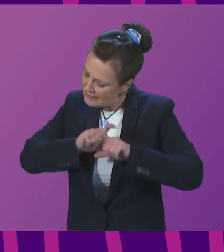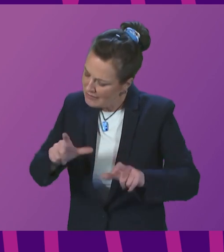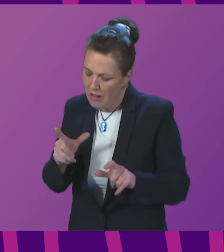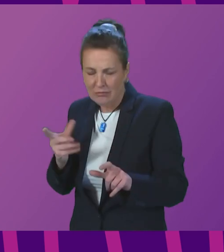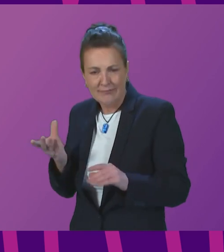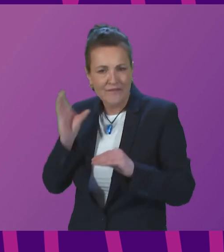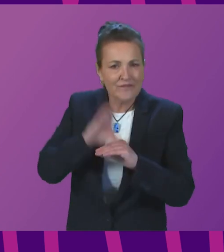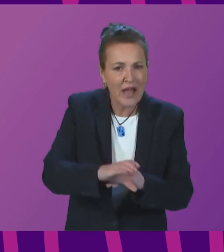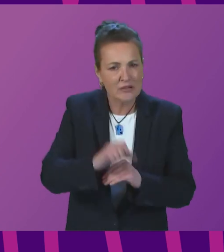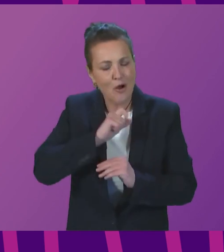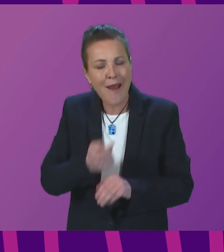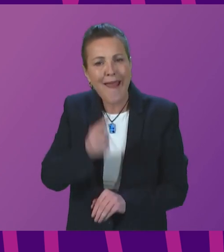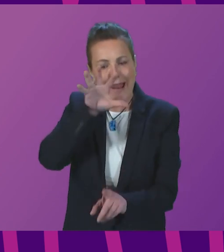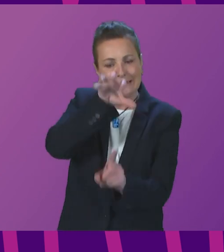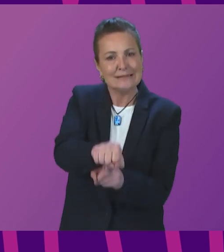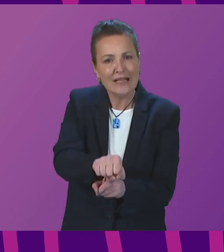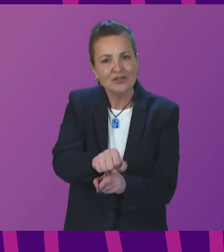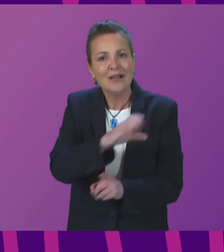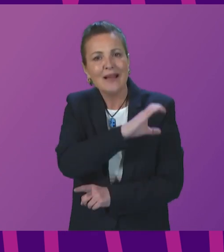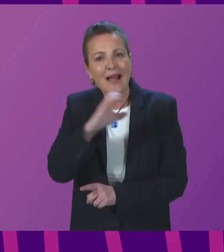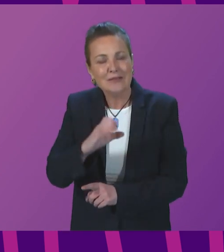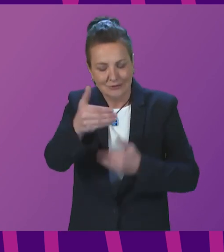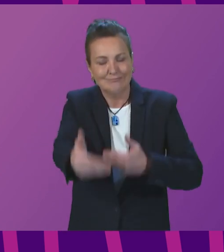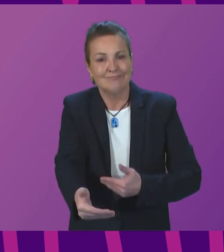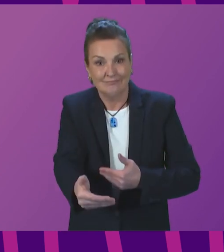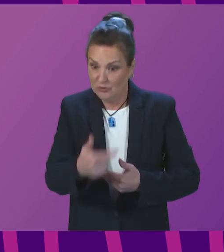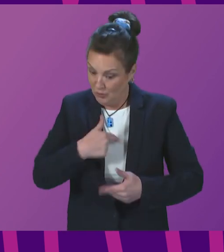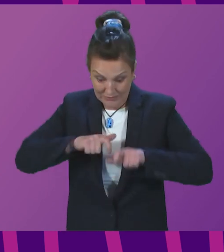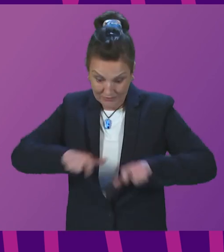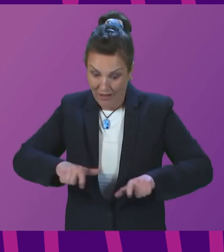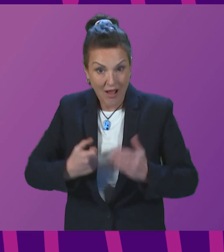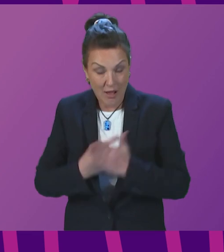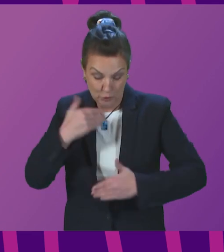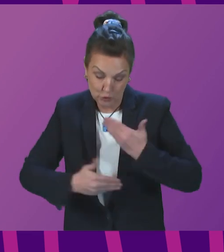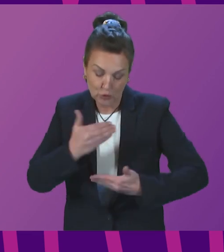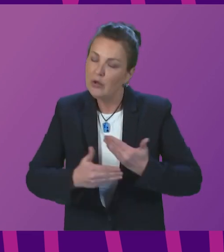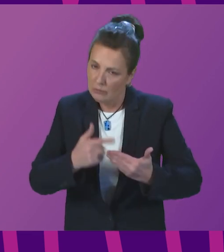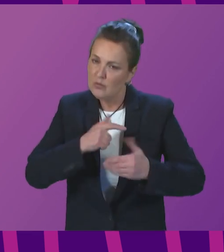A range of initiatives that are backed by funding are under way as we seek to shorten